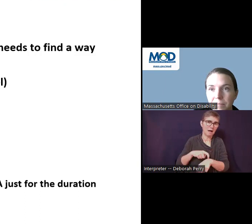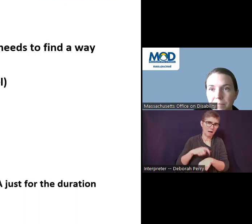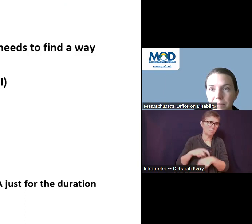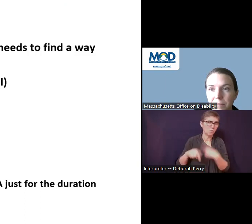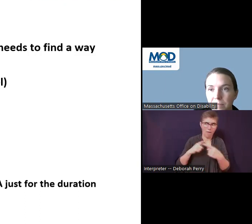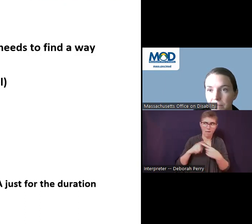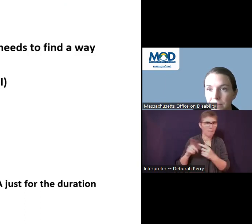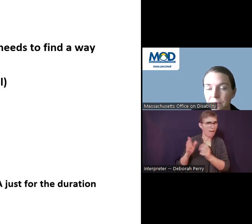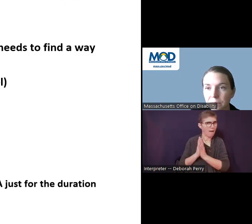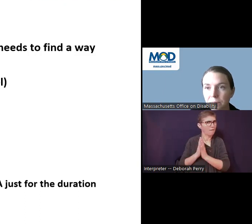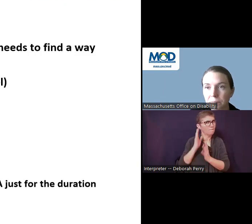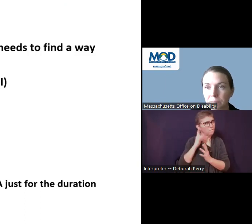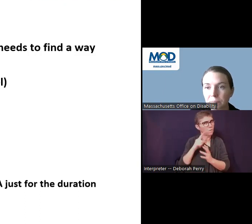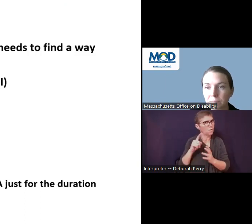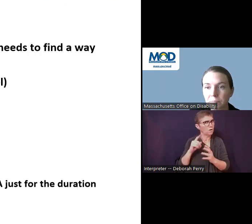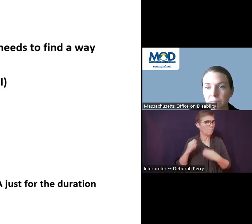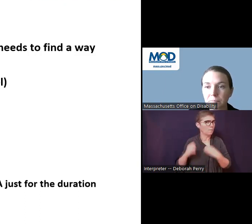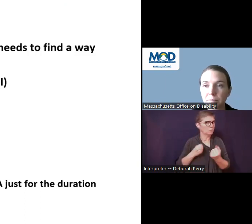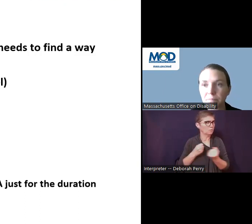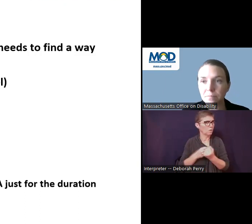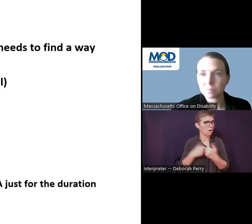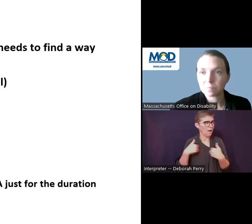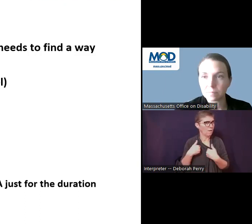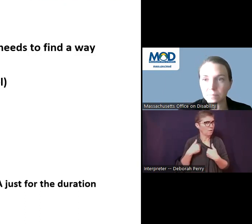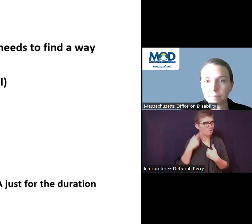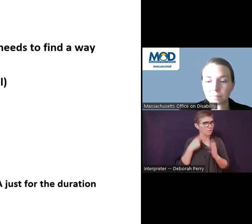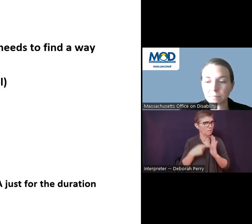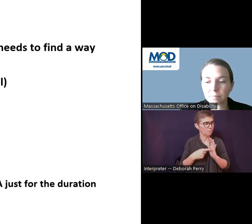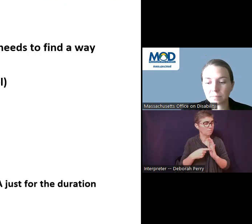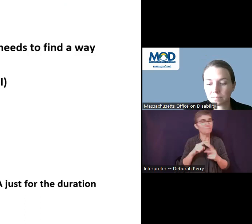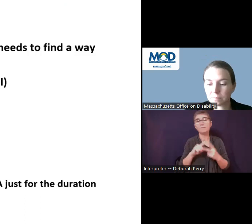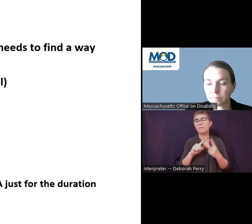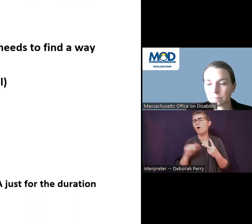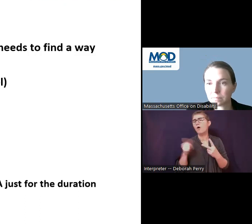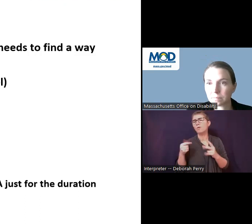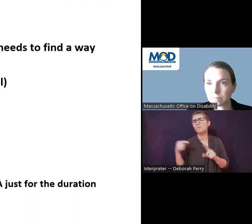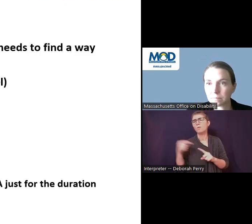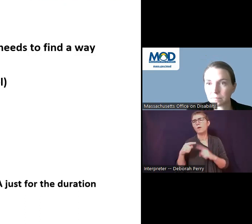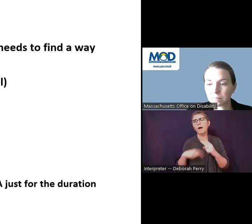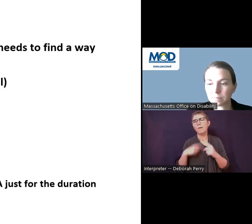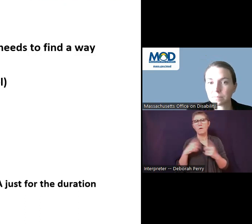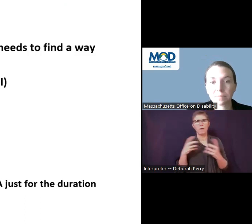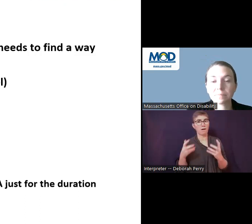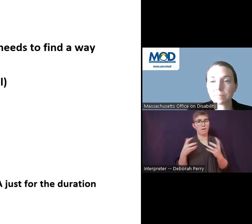and I did have one point about the accommodation discussion as well if